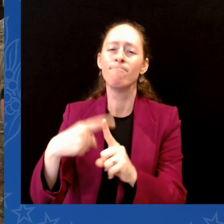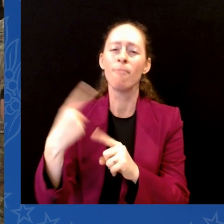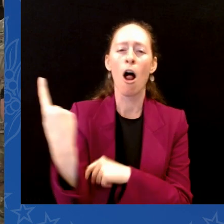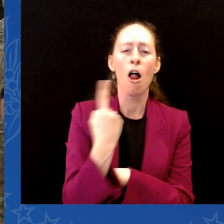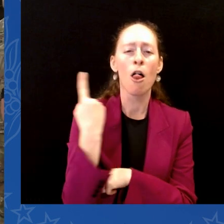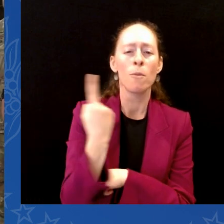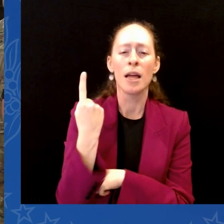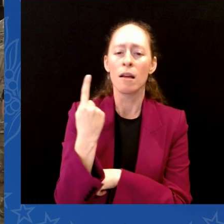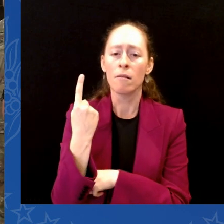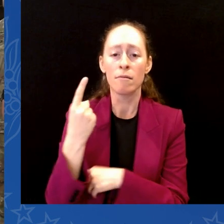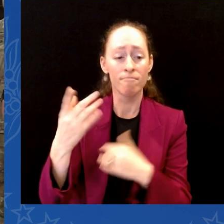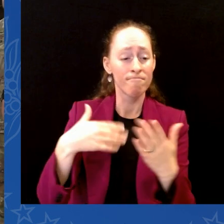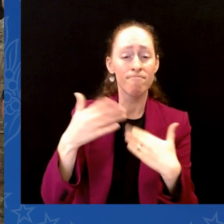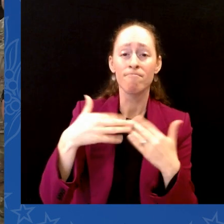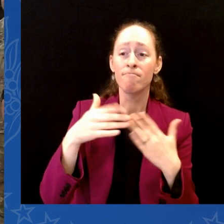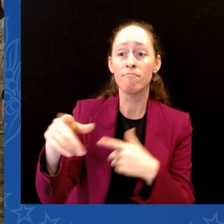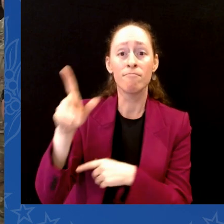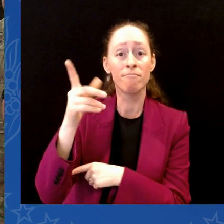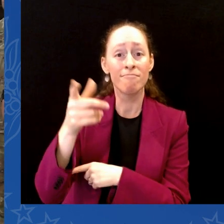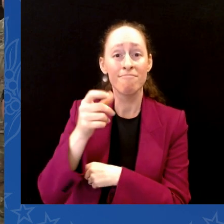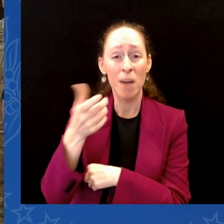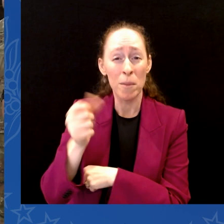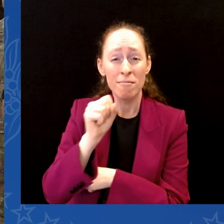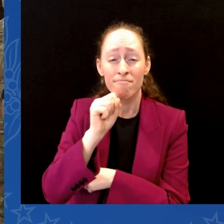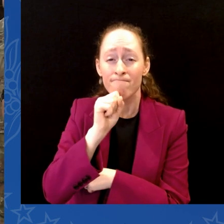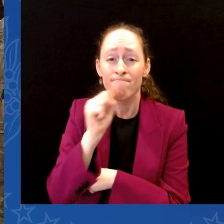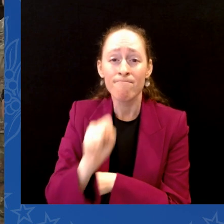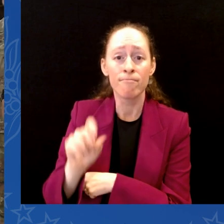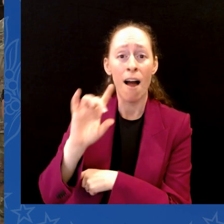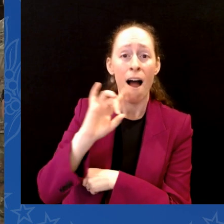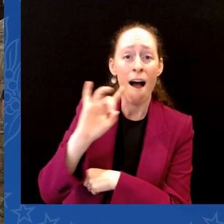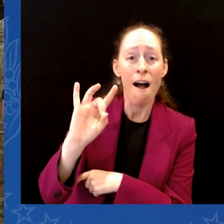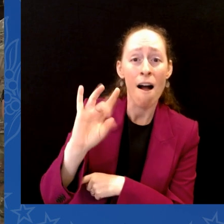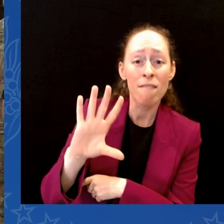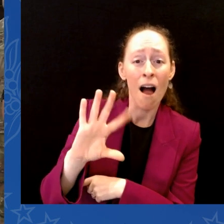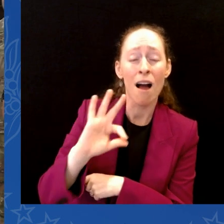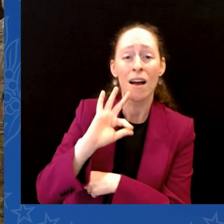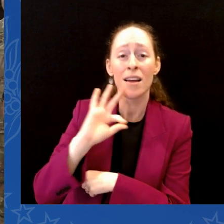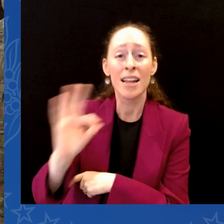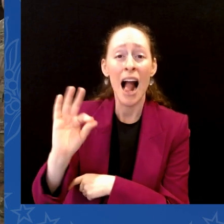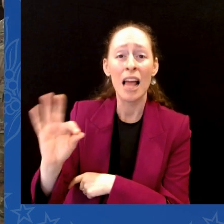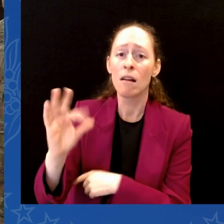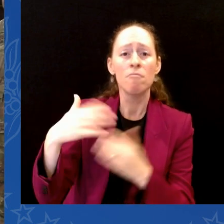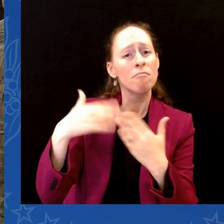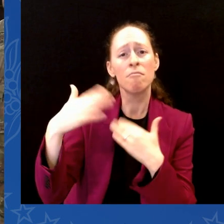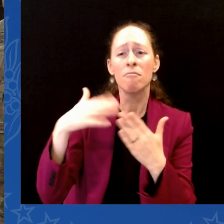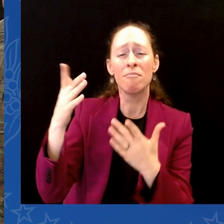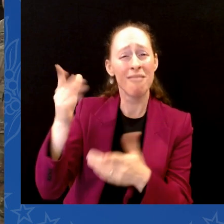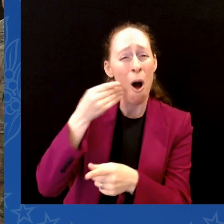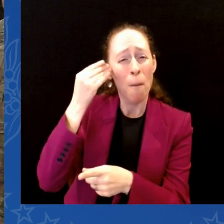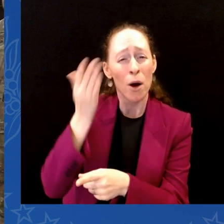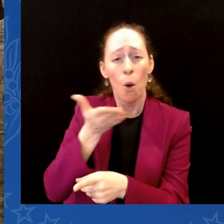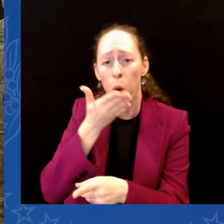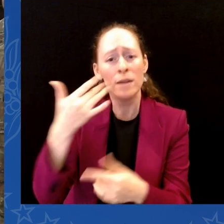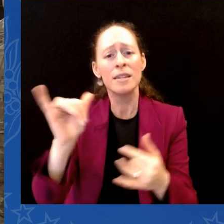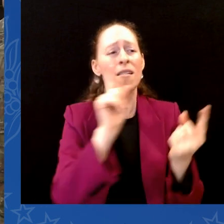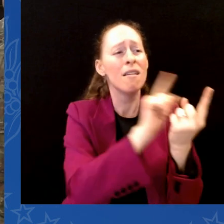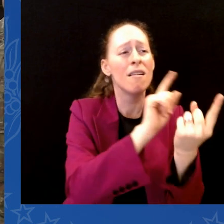and all they can do is thank the Red Cross, the fire, the state, FEMA for all the support. That shows you some of these folks.